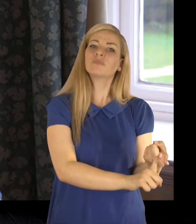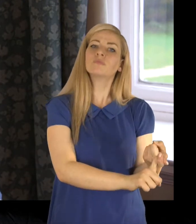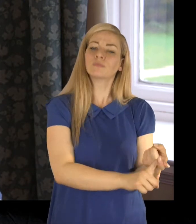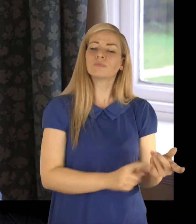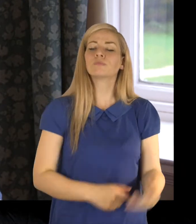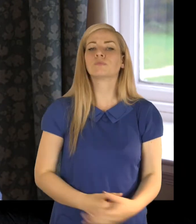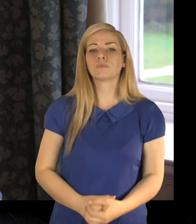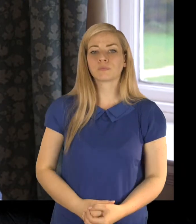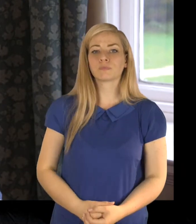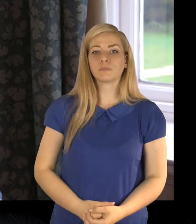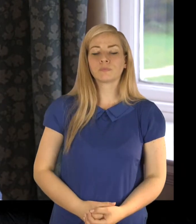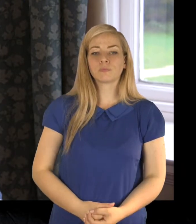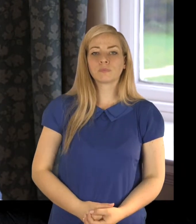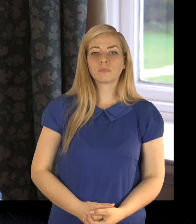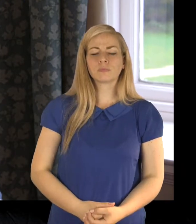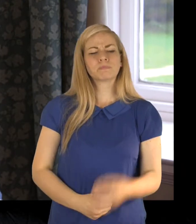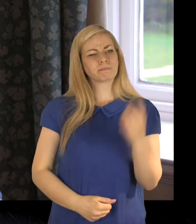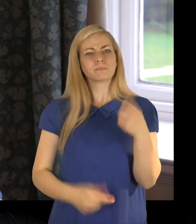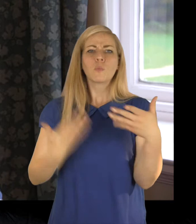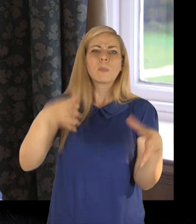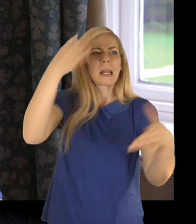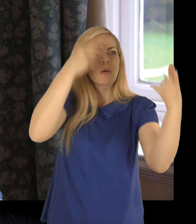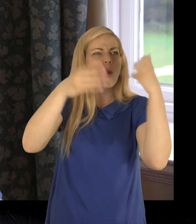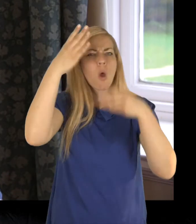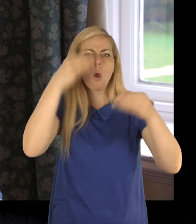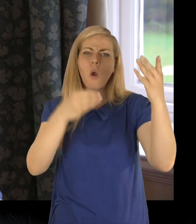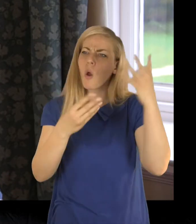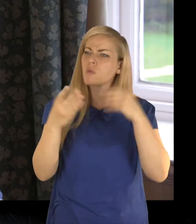Interviewer: What sorts of things have you learned from your work experience?